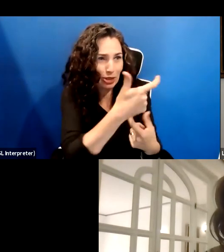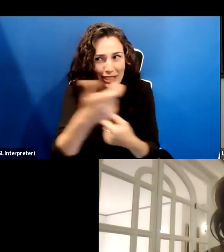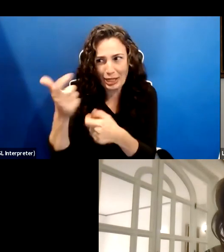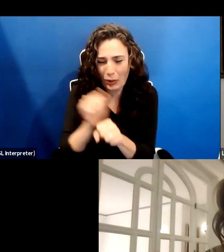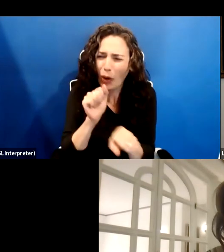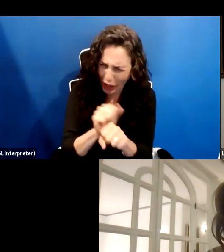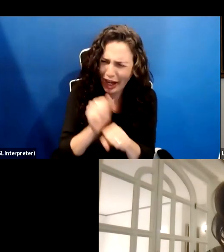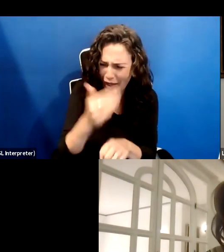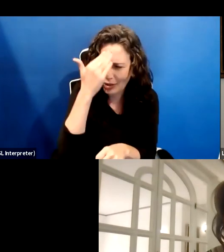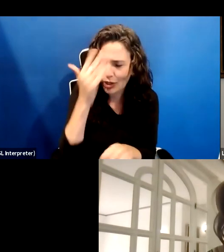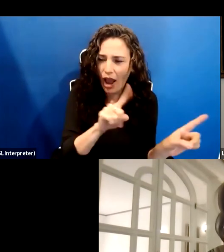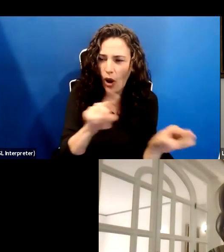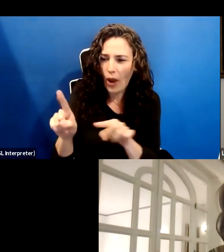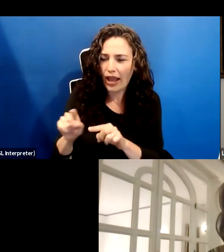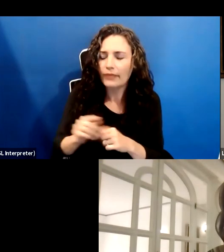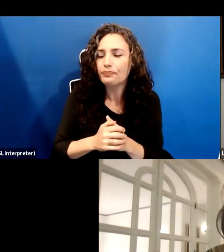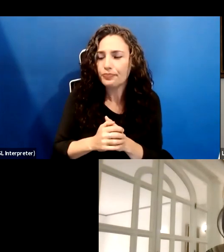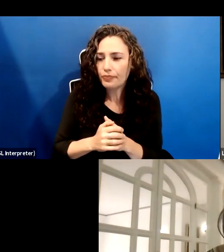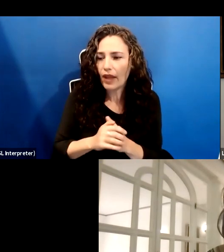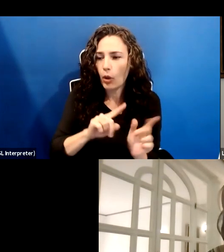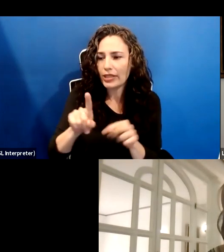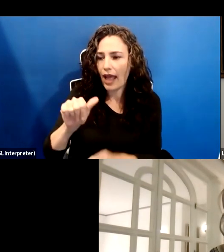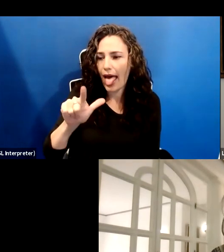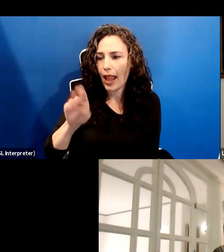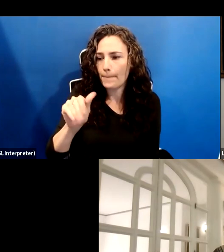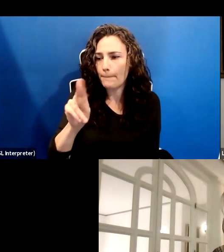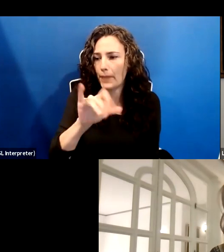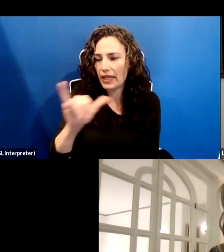And so I went to Albany, I took the first five days. I was intrigued.